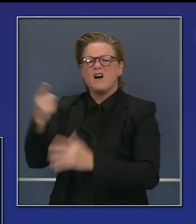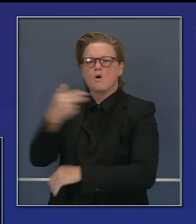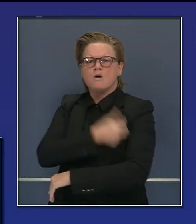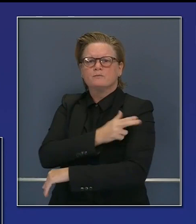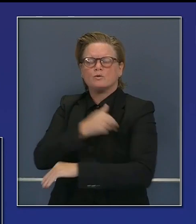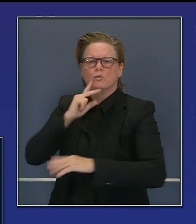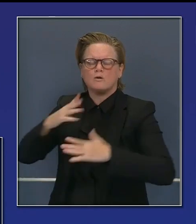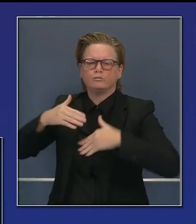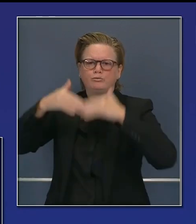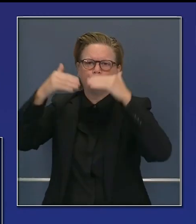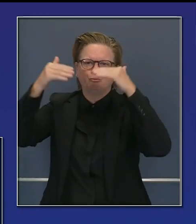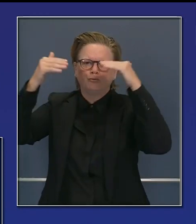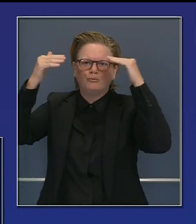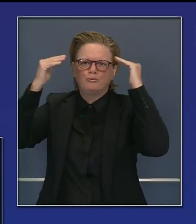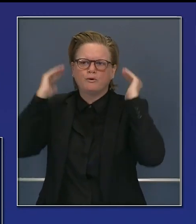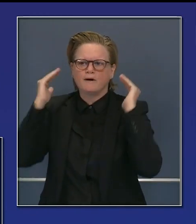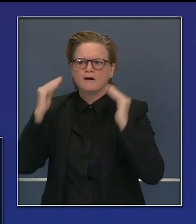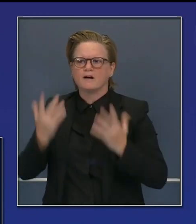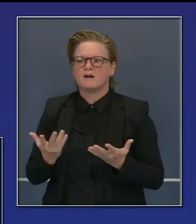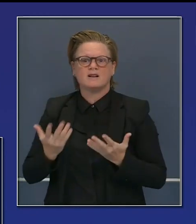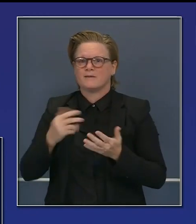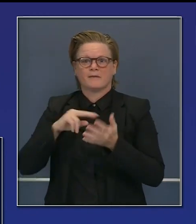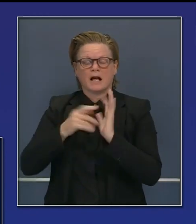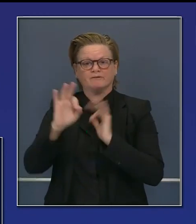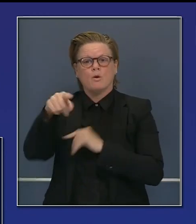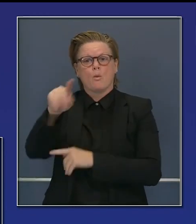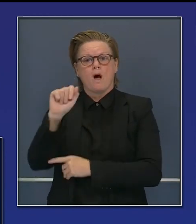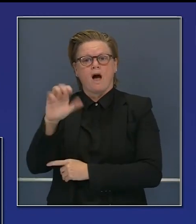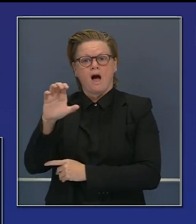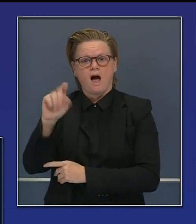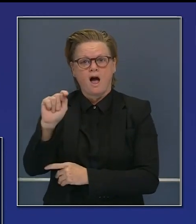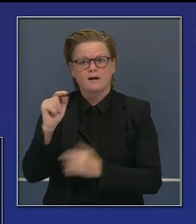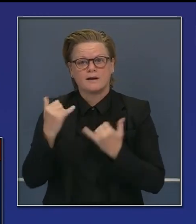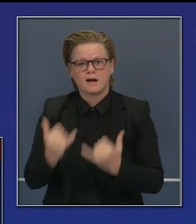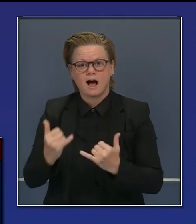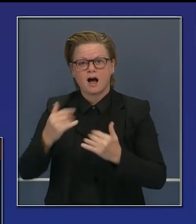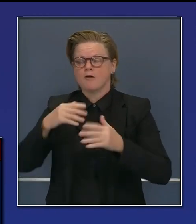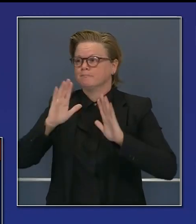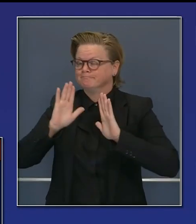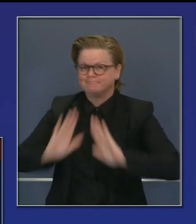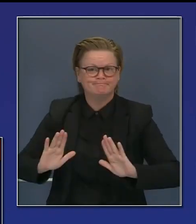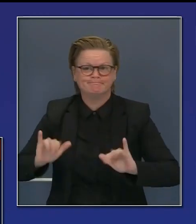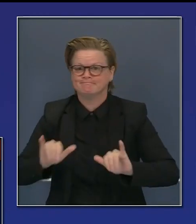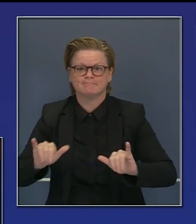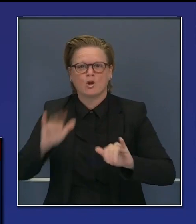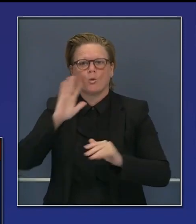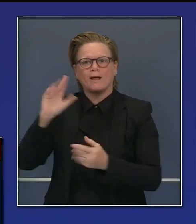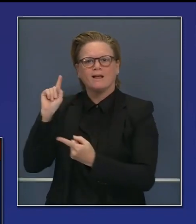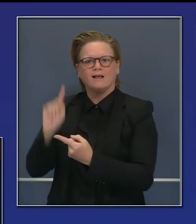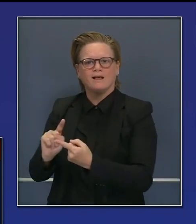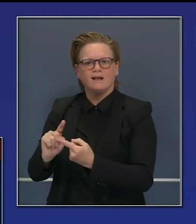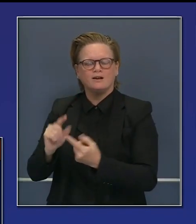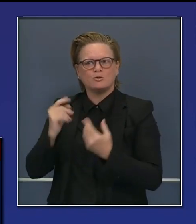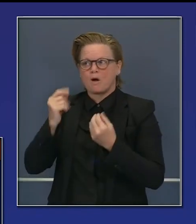LIVES DUE TO COVID-19. THE BOTTOM LINE IS, IF WE DON'T ACT NOW, OUR HOSPITAL SYSTEM IF WE DON'T ACT NOW WE WILL